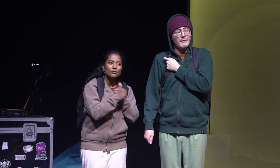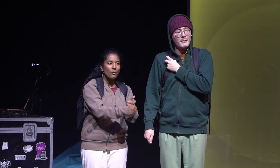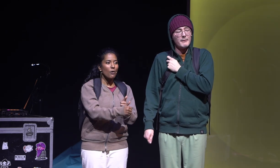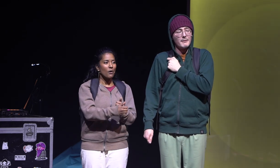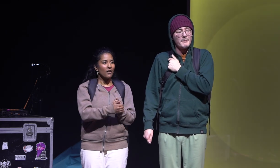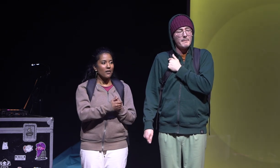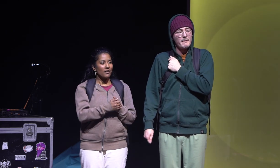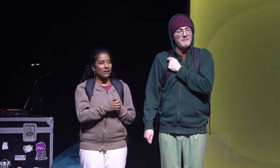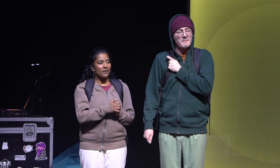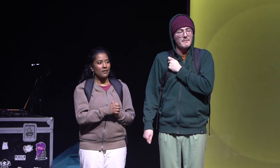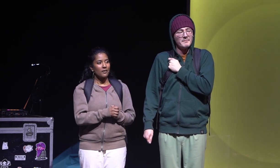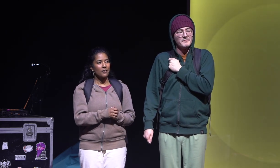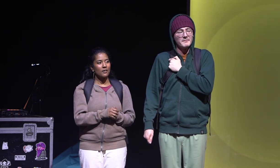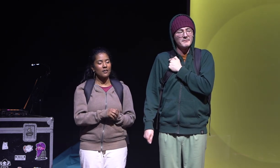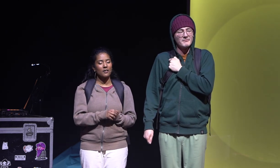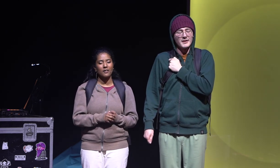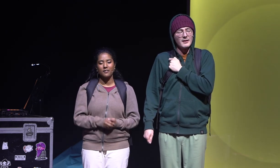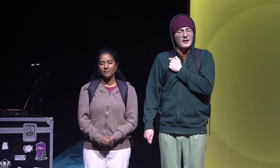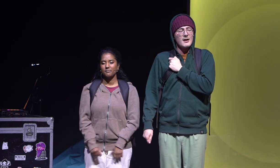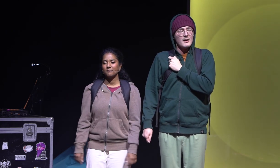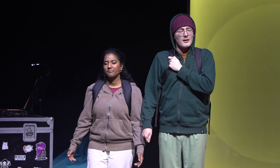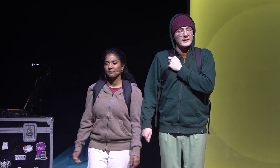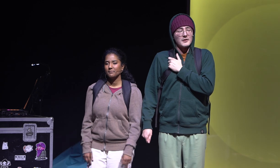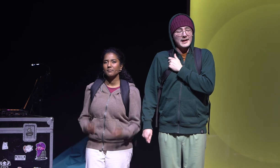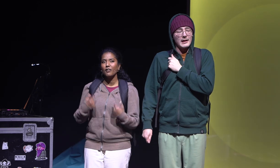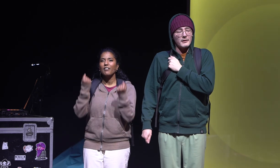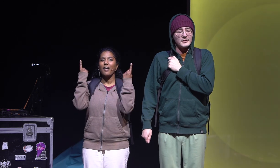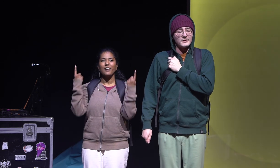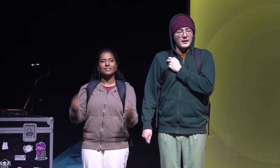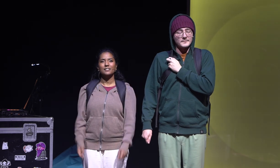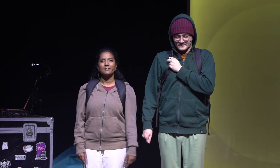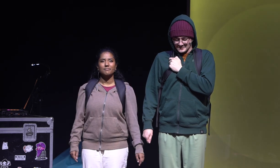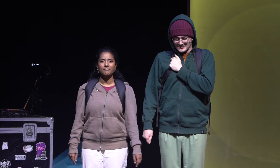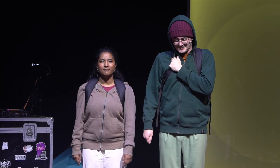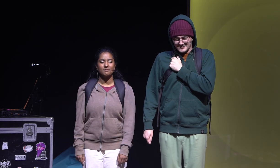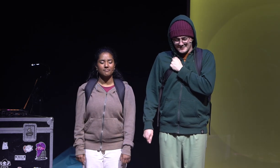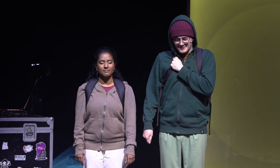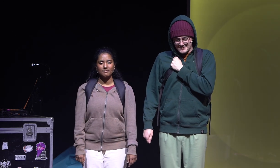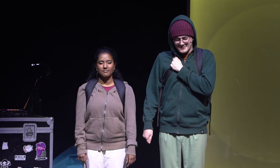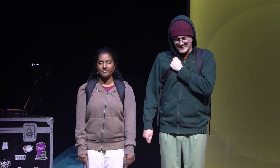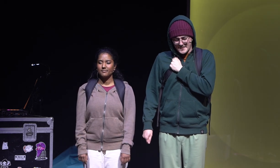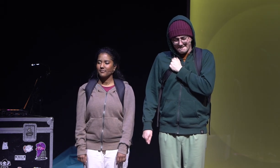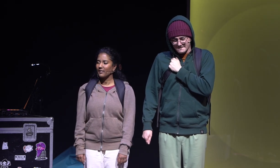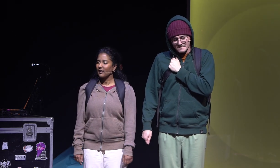And then I realise...